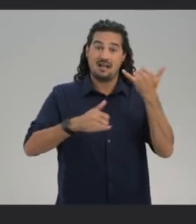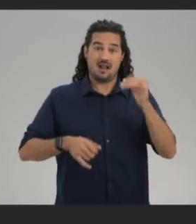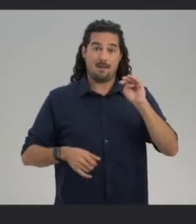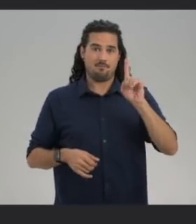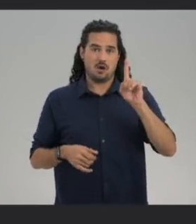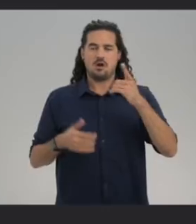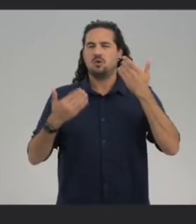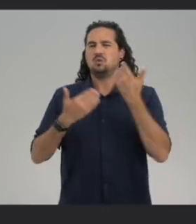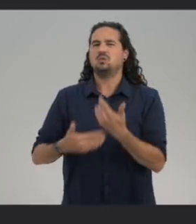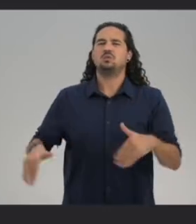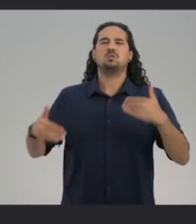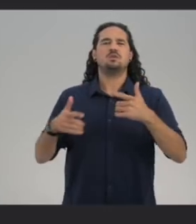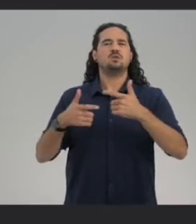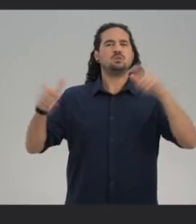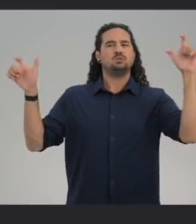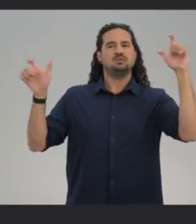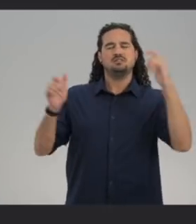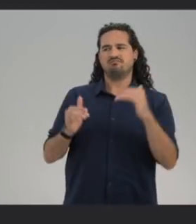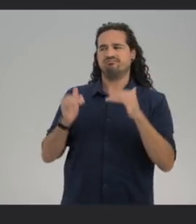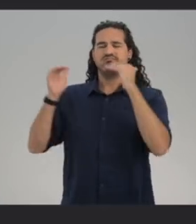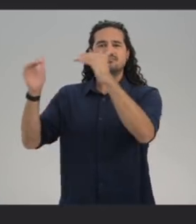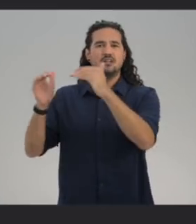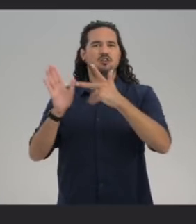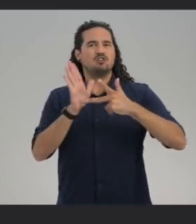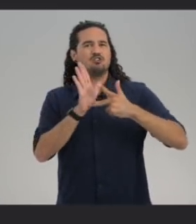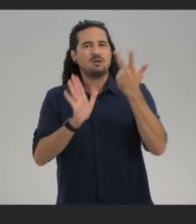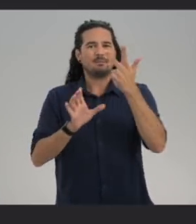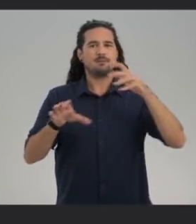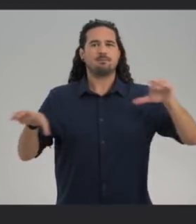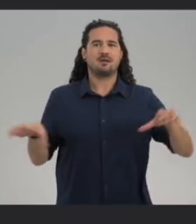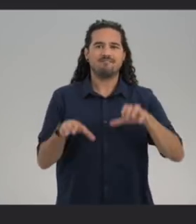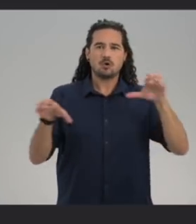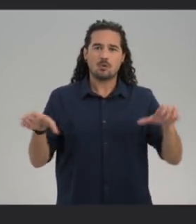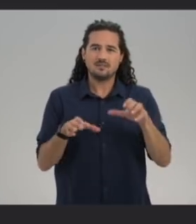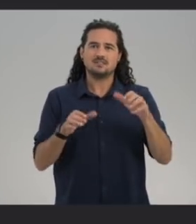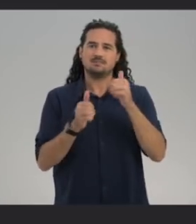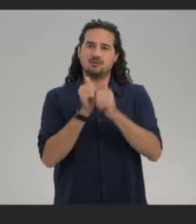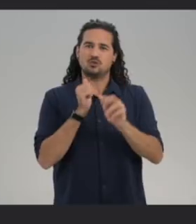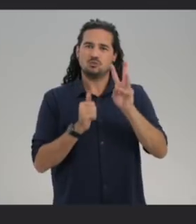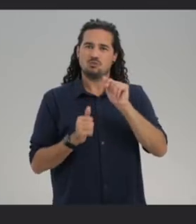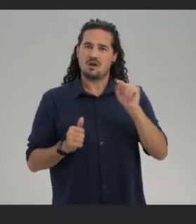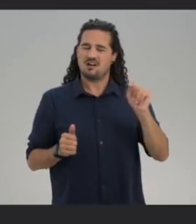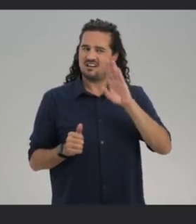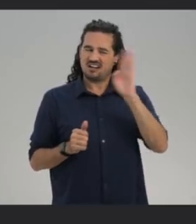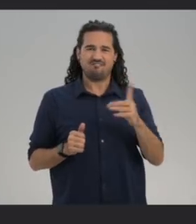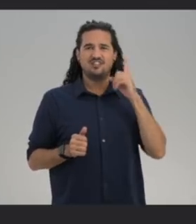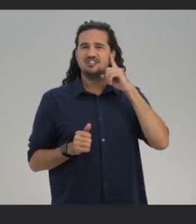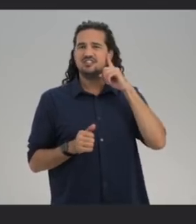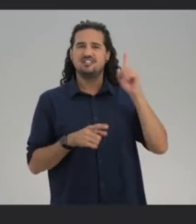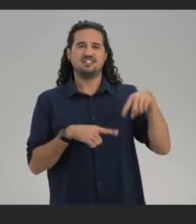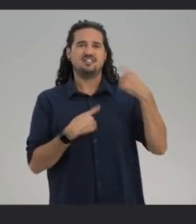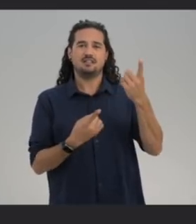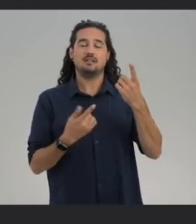we see a massive three times improvement in performance per watt. This is unheard of. Now what about graphics?